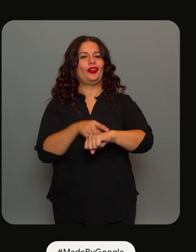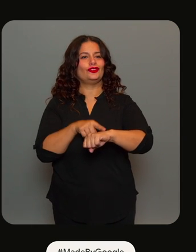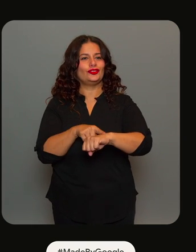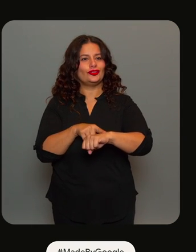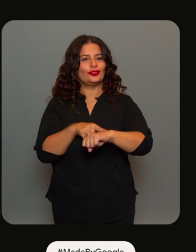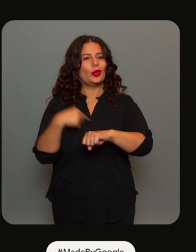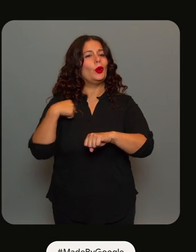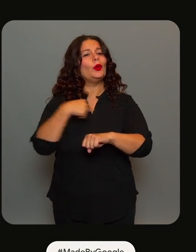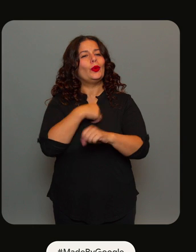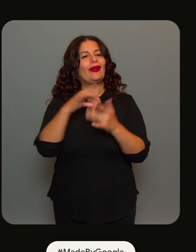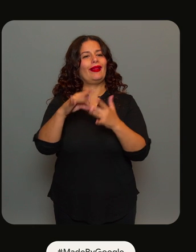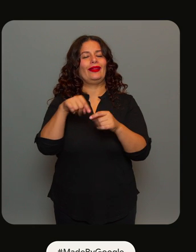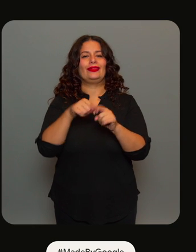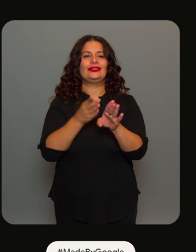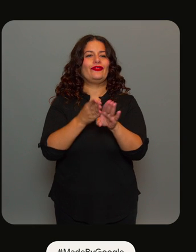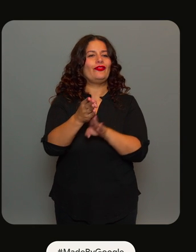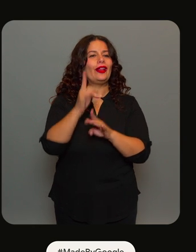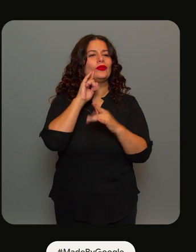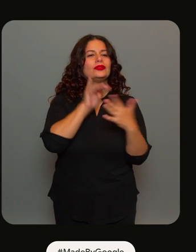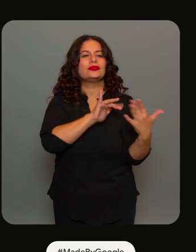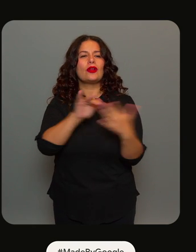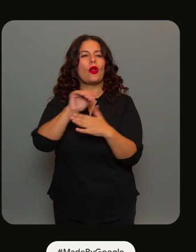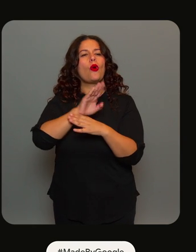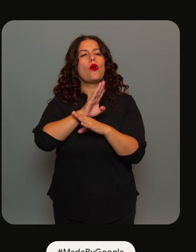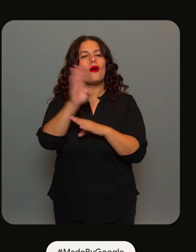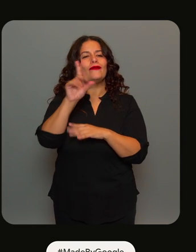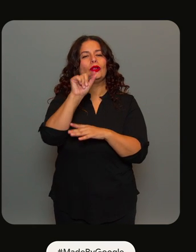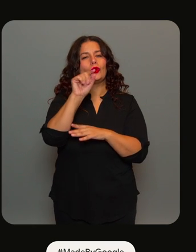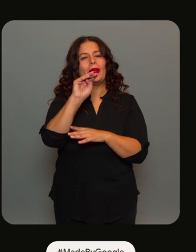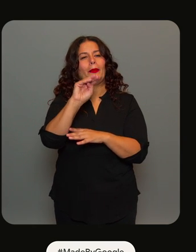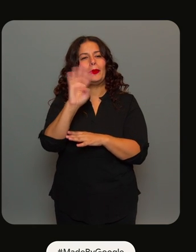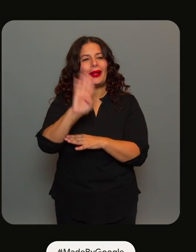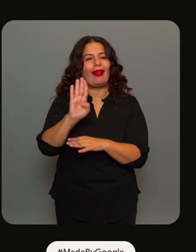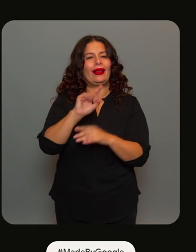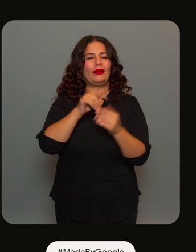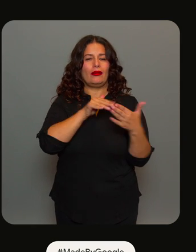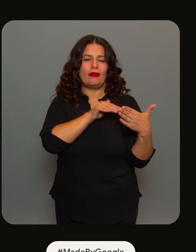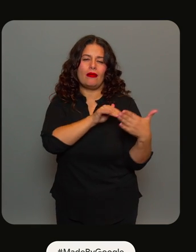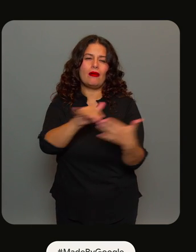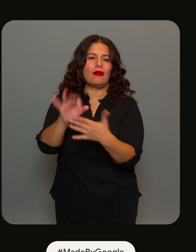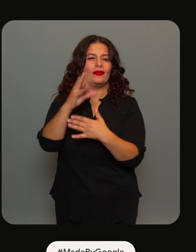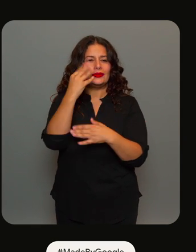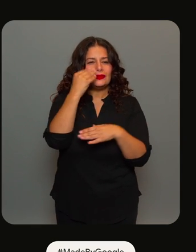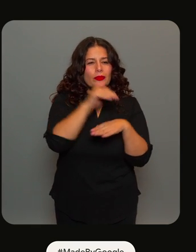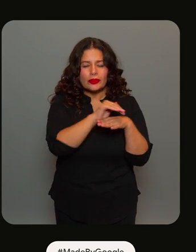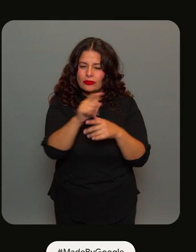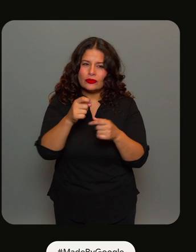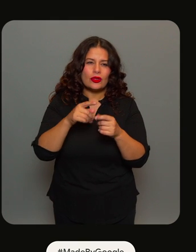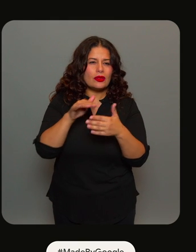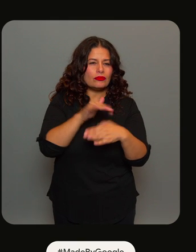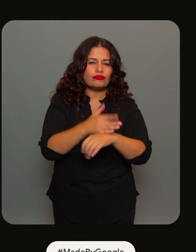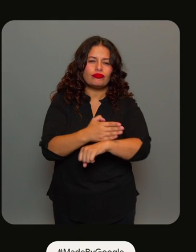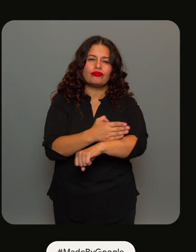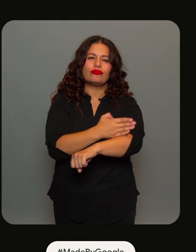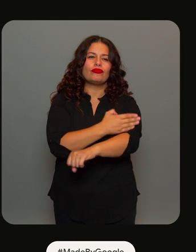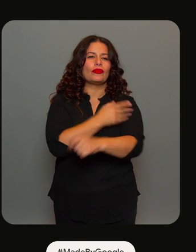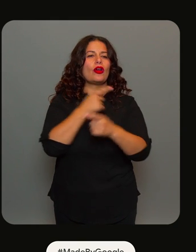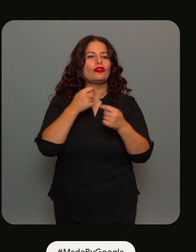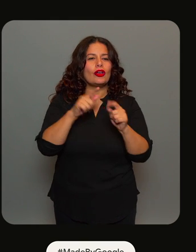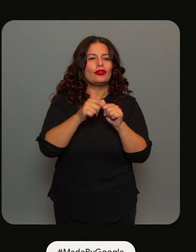nights tracked, and we continue to improve our sleep tracking with new ways to help you get your best night's rest.